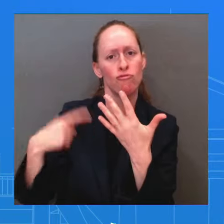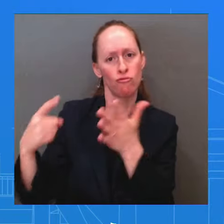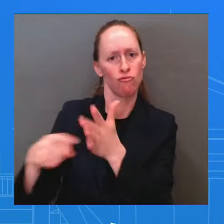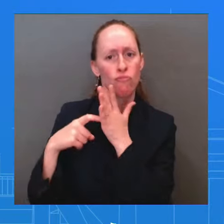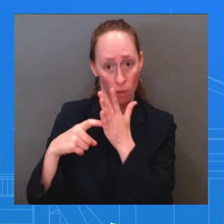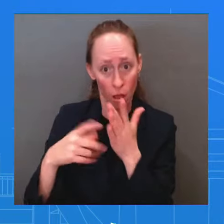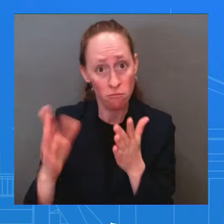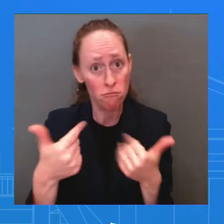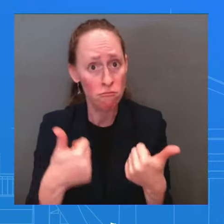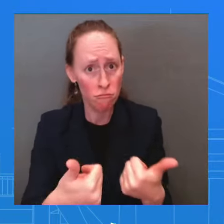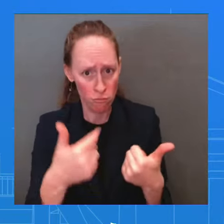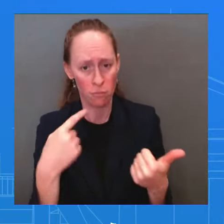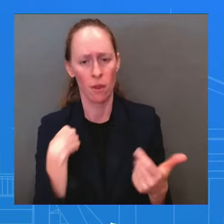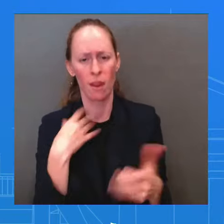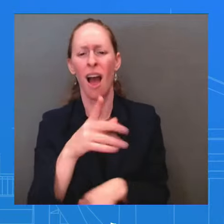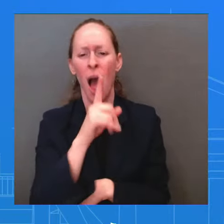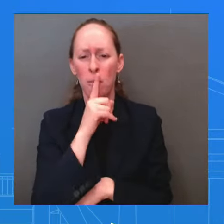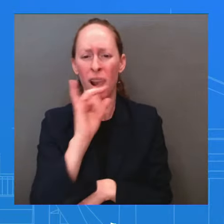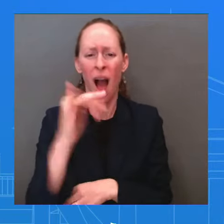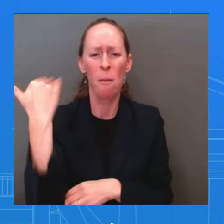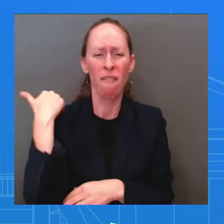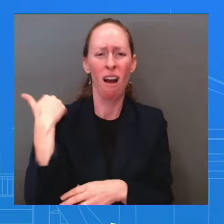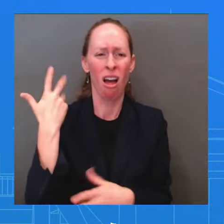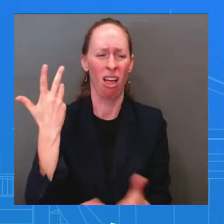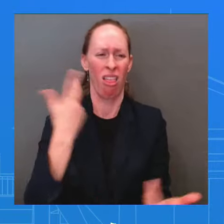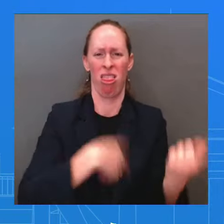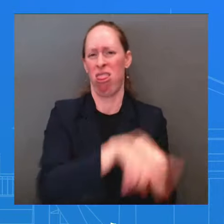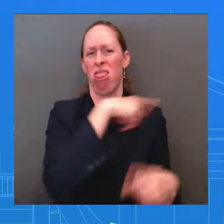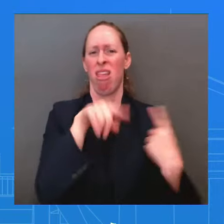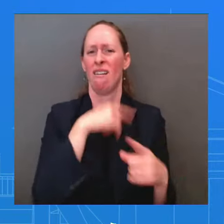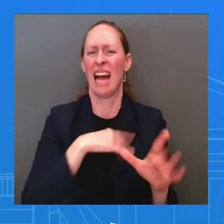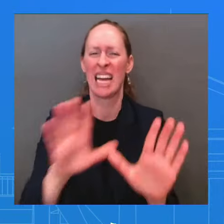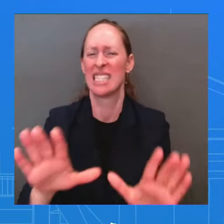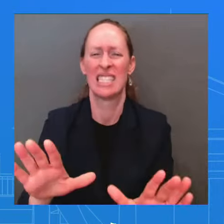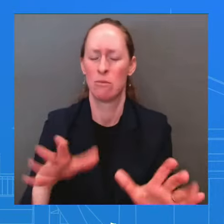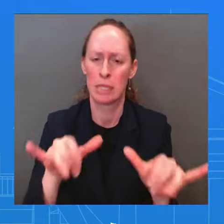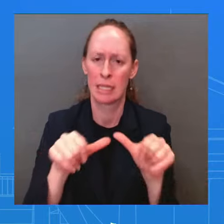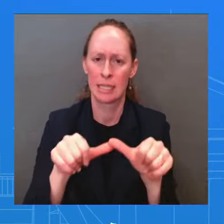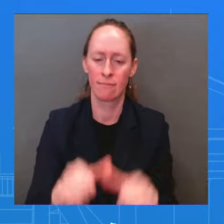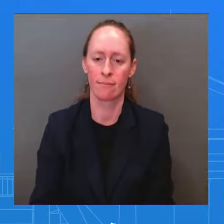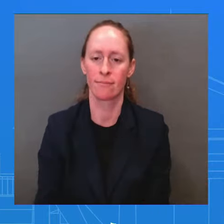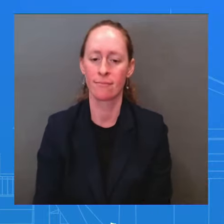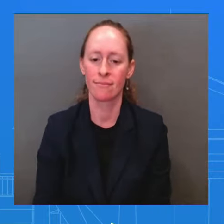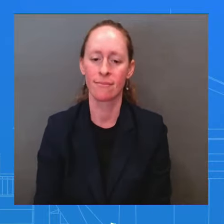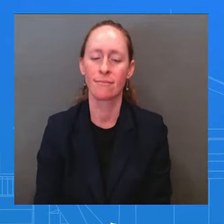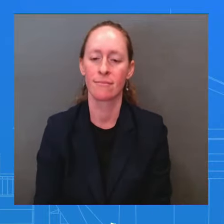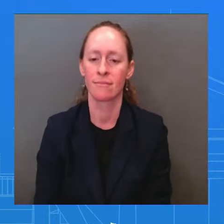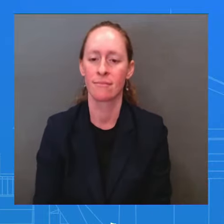And it's important that we move forward in that direction. Go ahead. The Press: Thanks, Karine. Just a couple on COVID. Will the President get that shot on camera